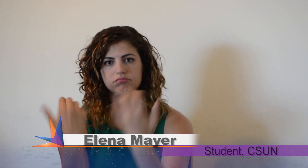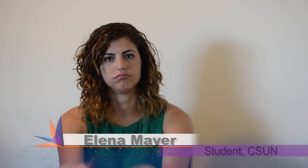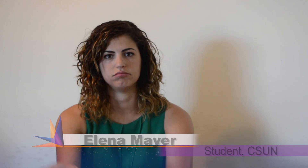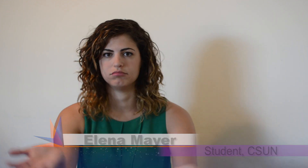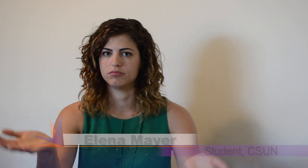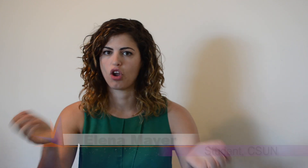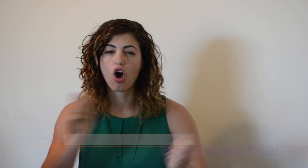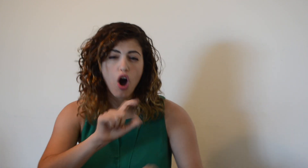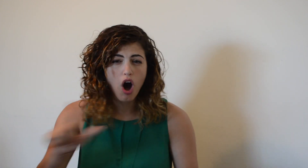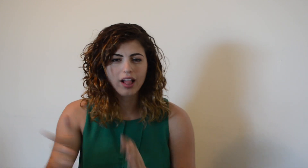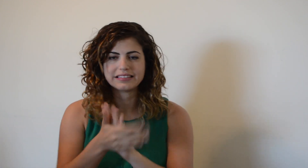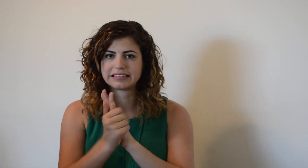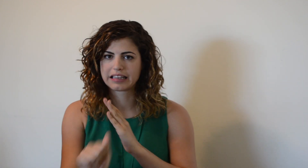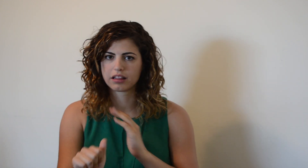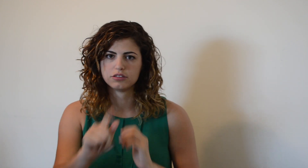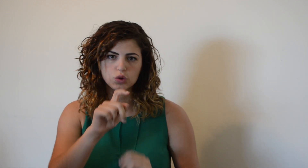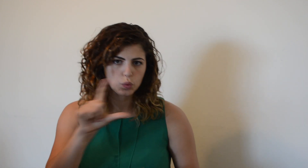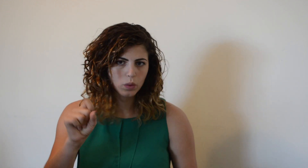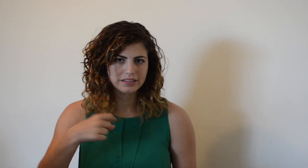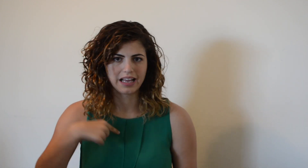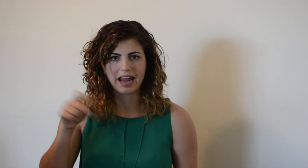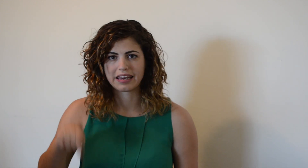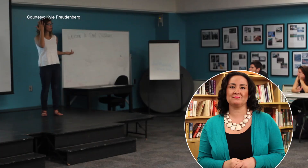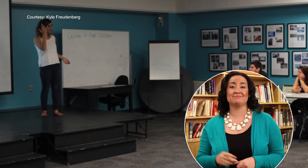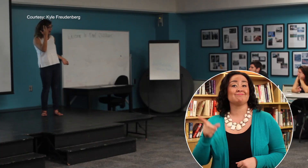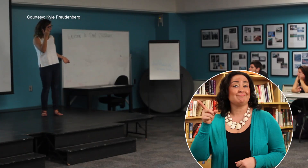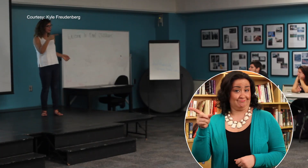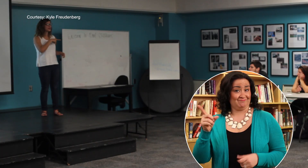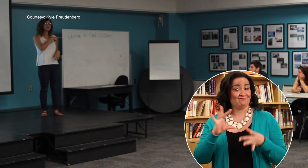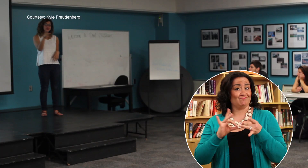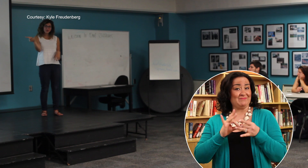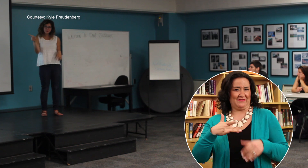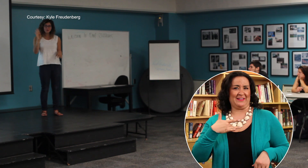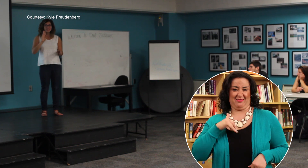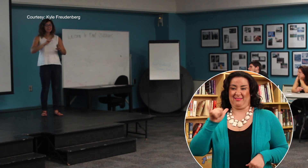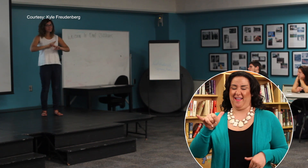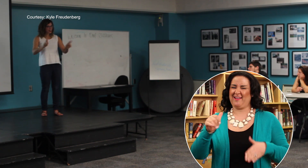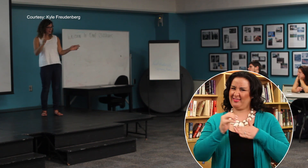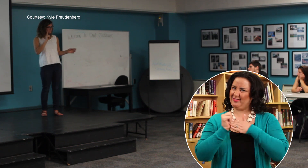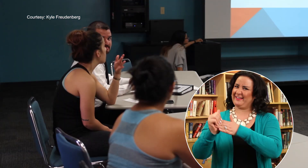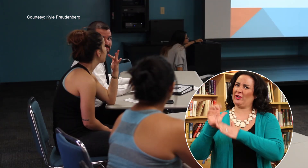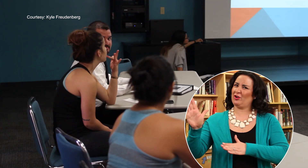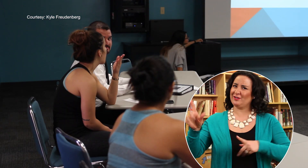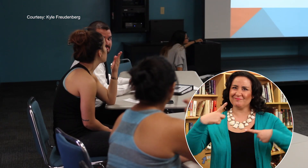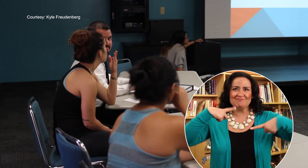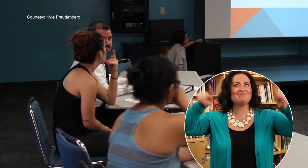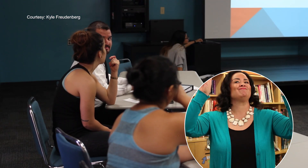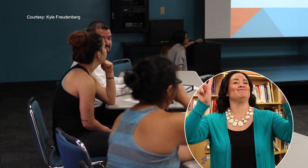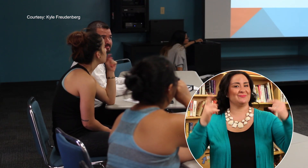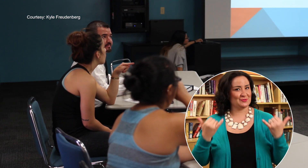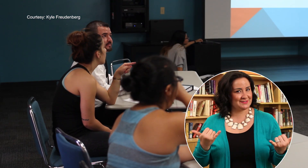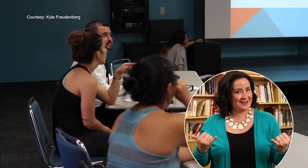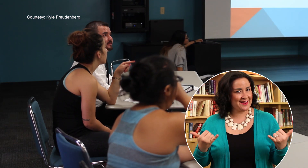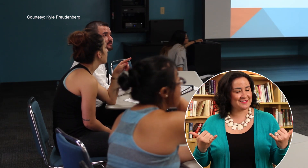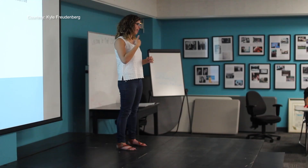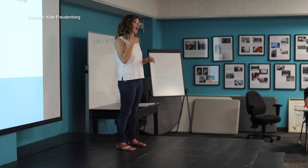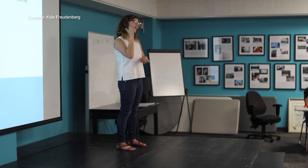All of the skills and all the tools that I'd need. She says, that this is what led to her success today.